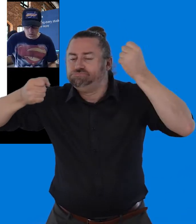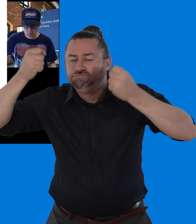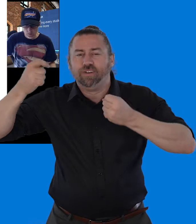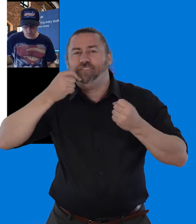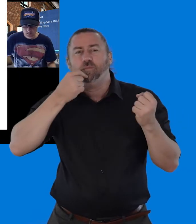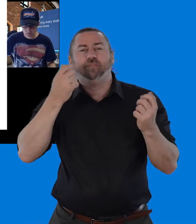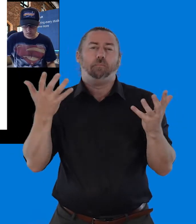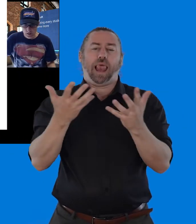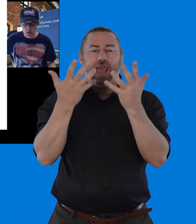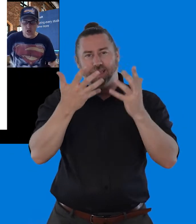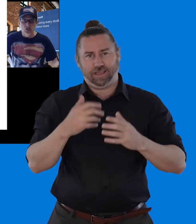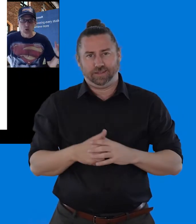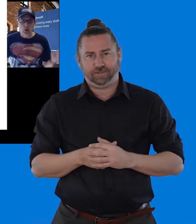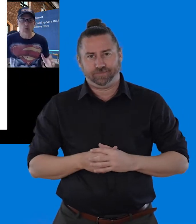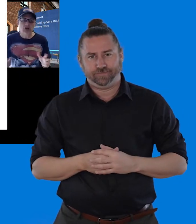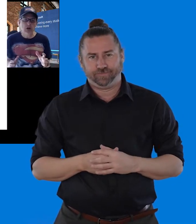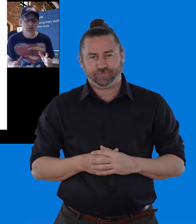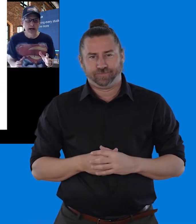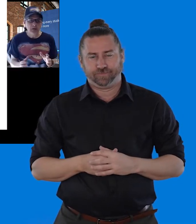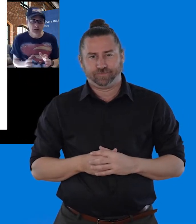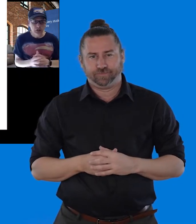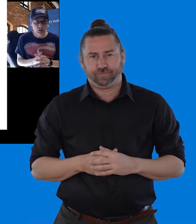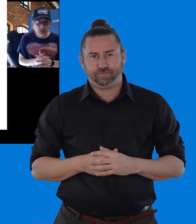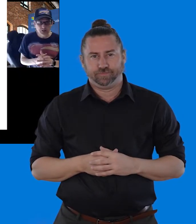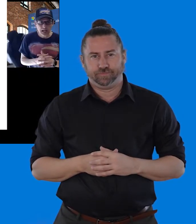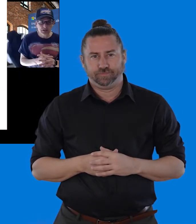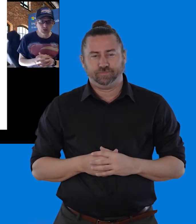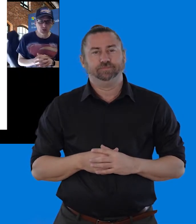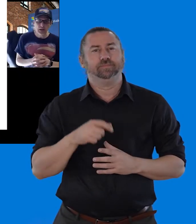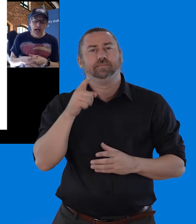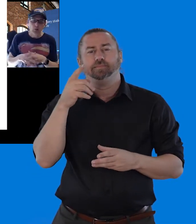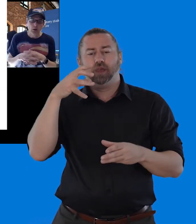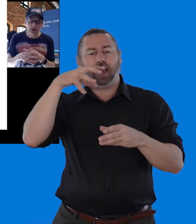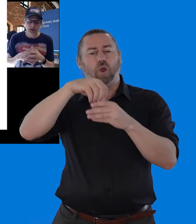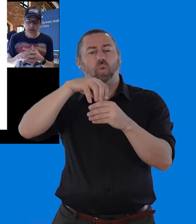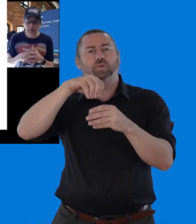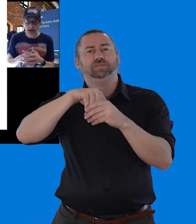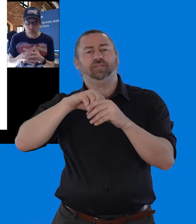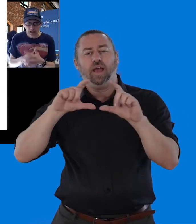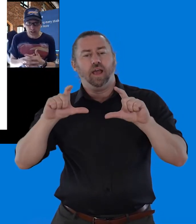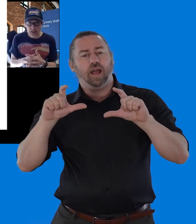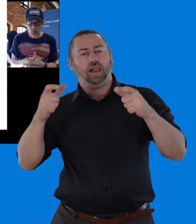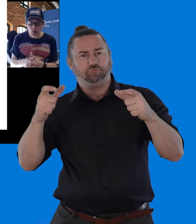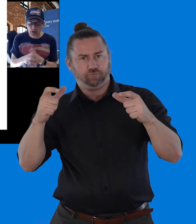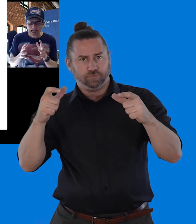Alright. So, when we talk about the Inclusive Classroom and when we think about Reading Support,